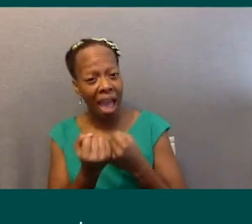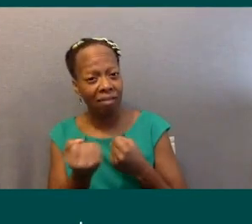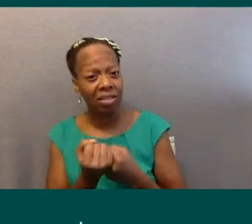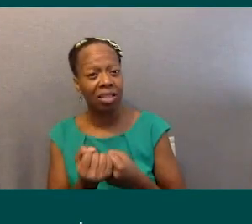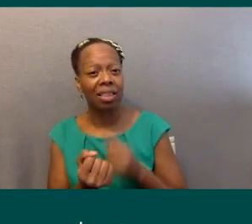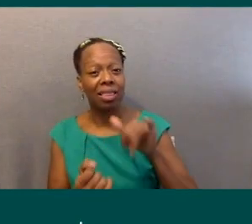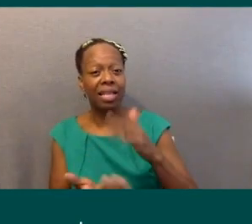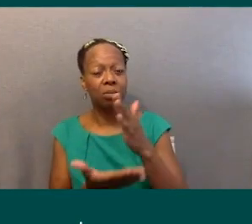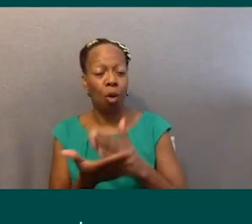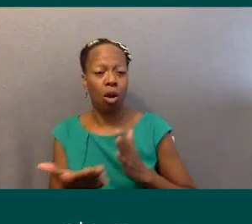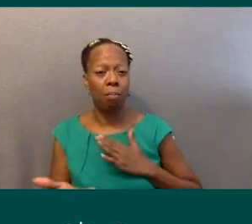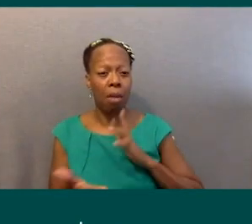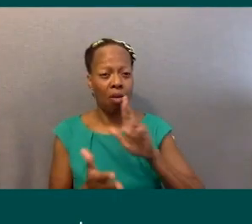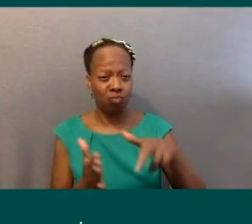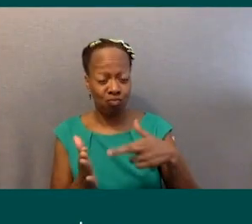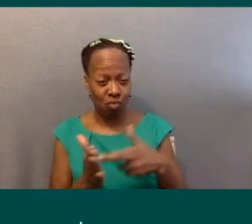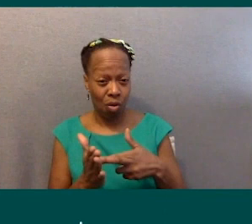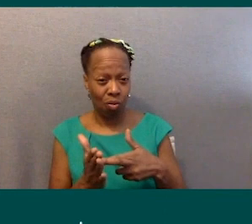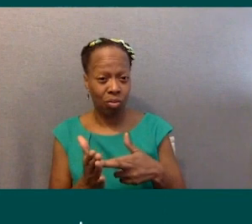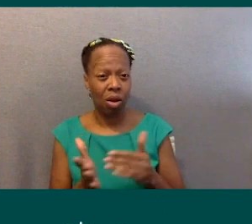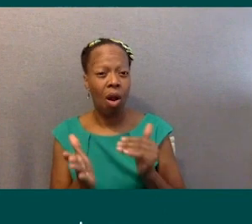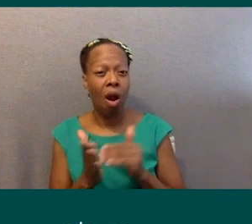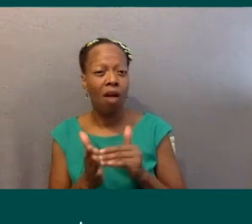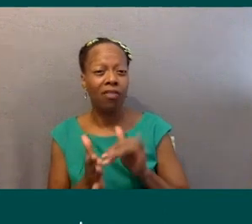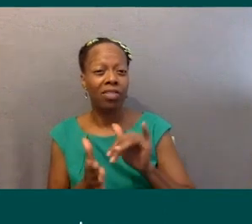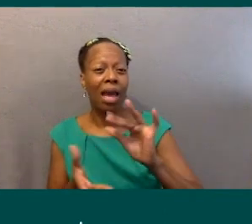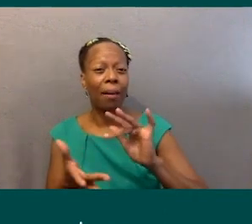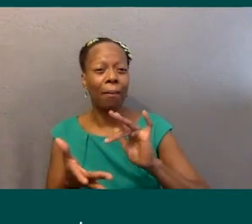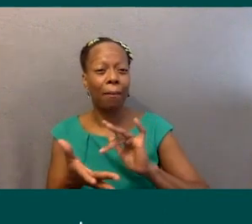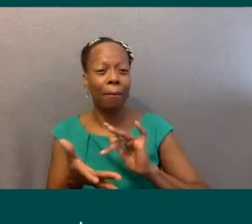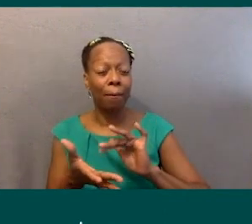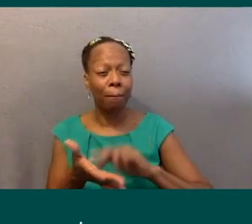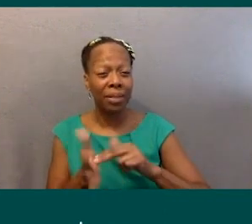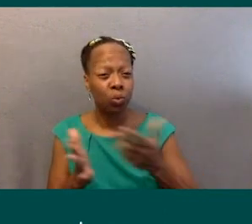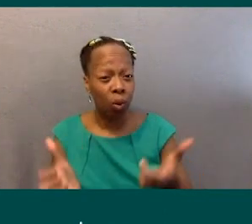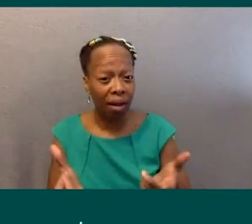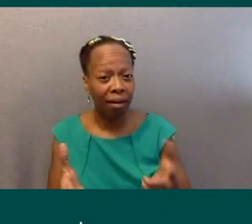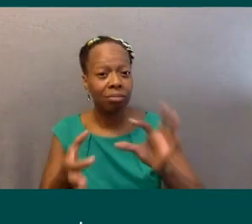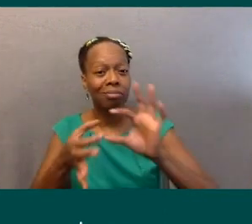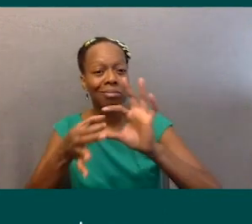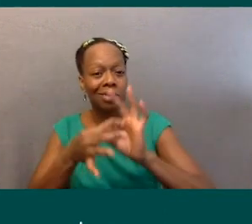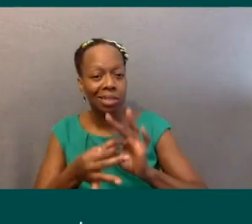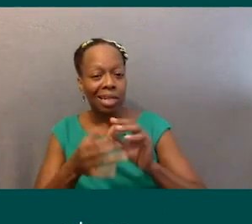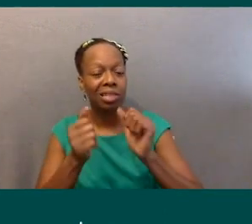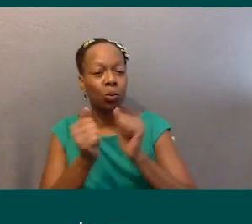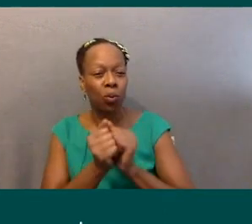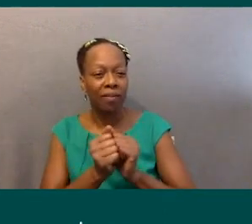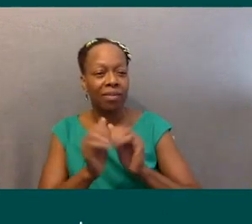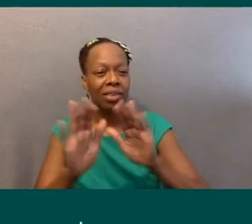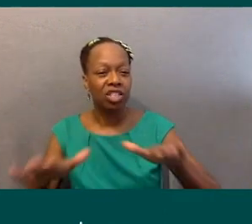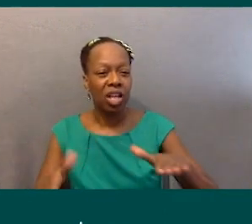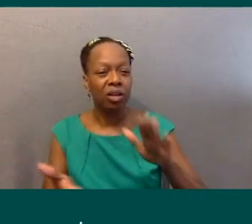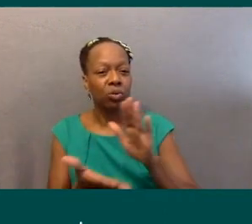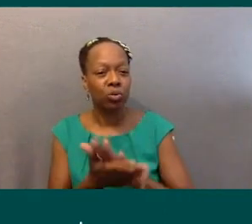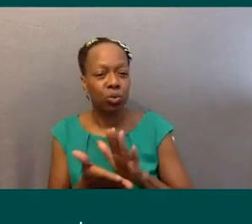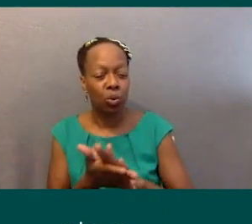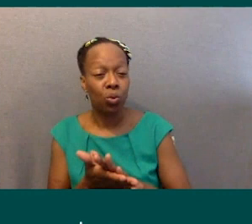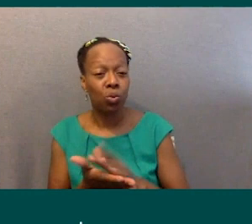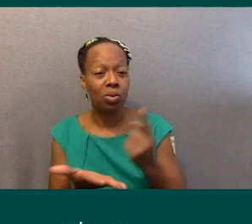And often that means connecting with the child's school, whether it's connecting with the nurse